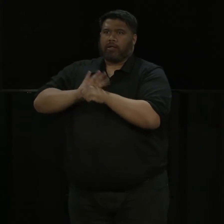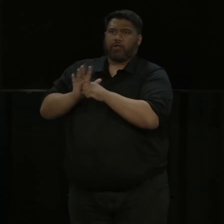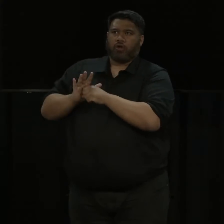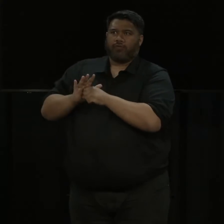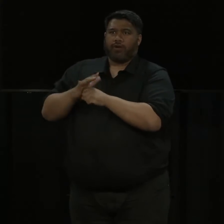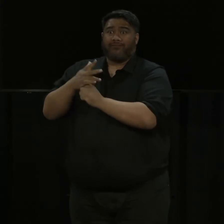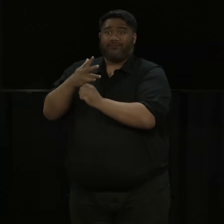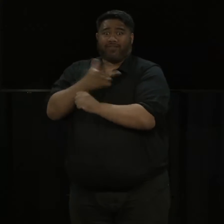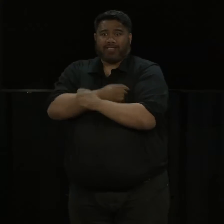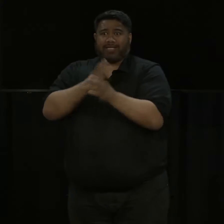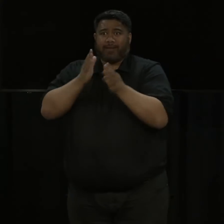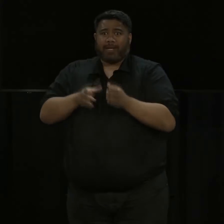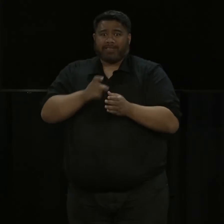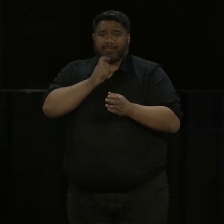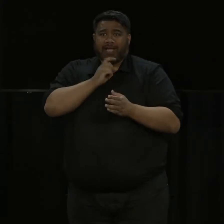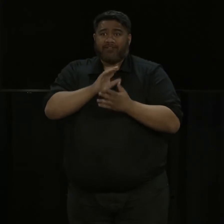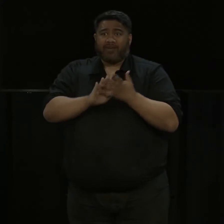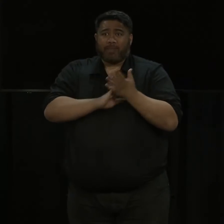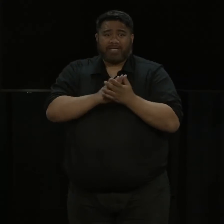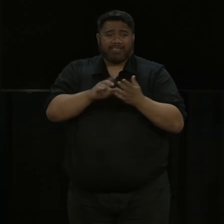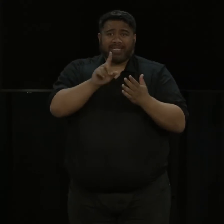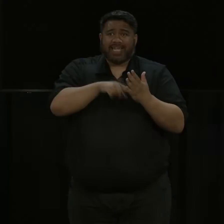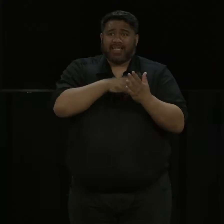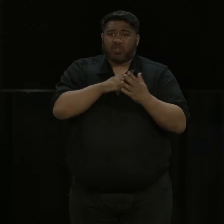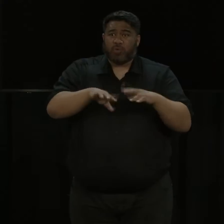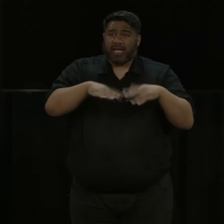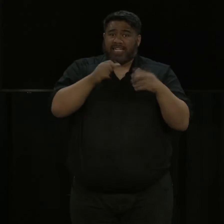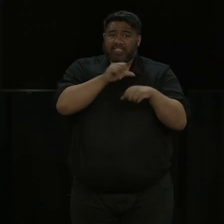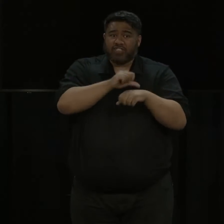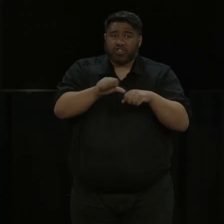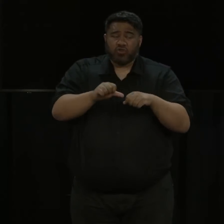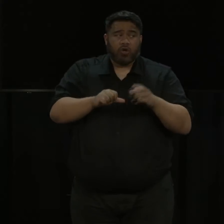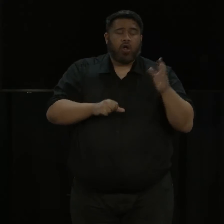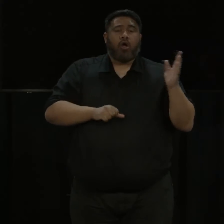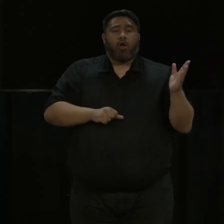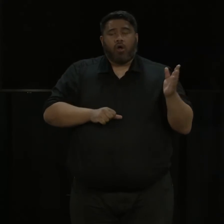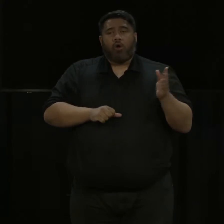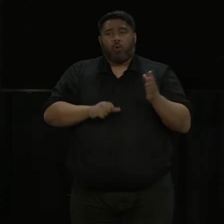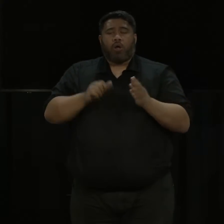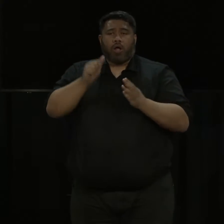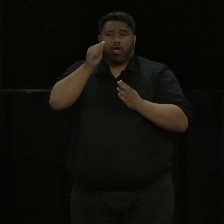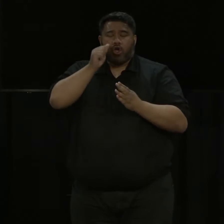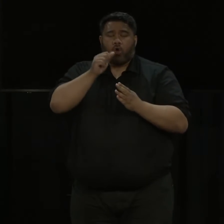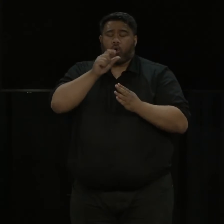Are you worried about the impact of vaccine mandates? There may well be small